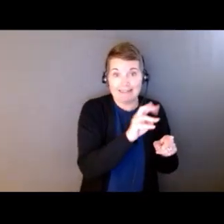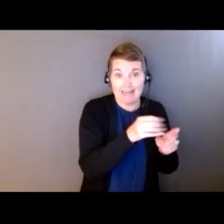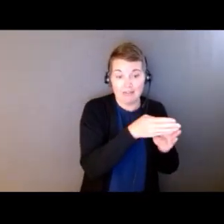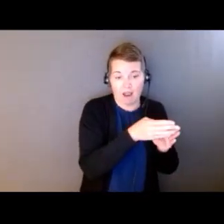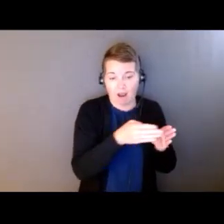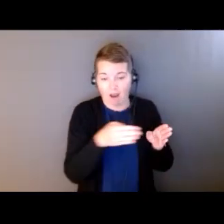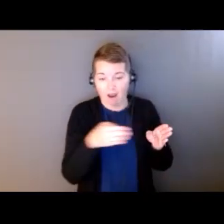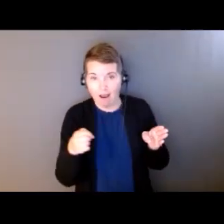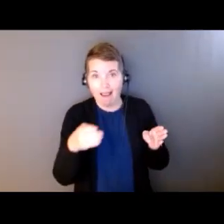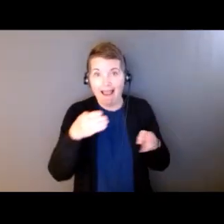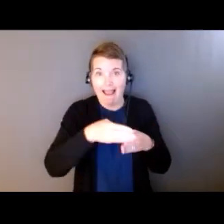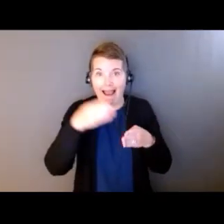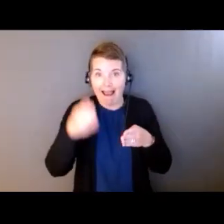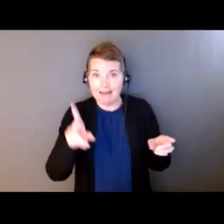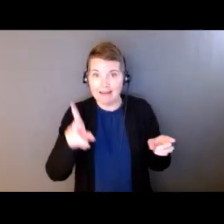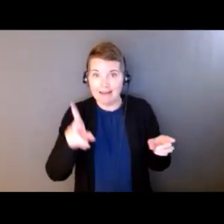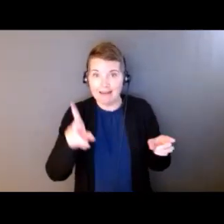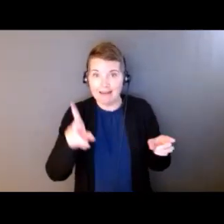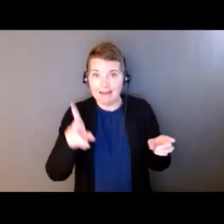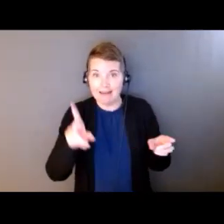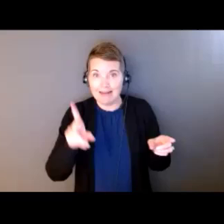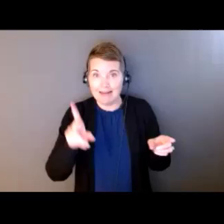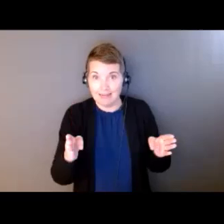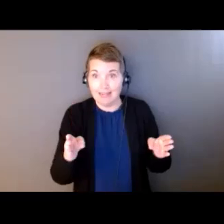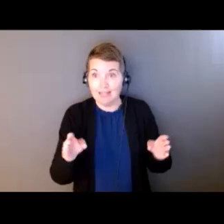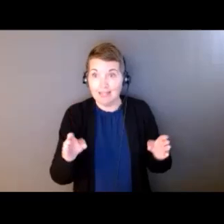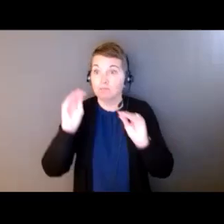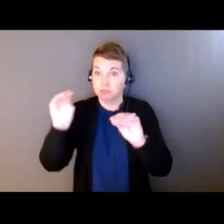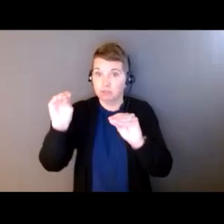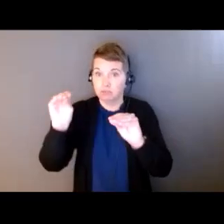And when they move on to their next date, they will, to the top right there, click